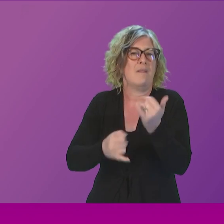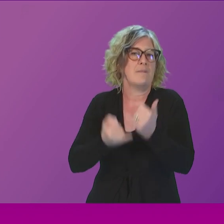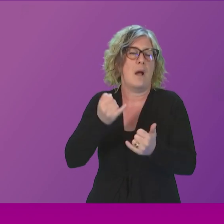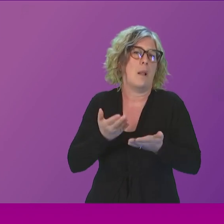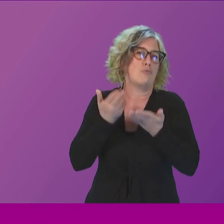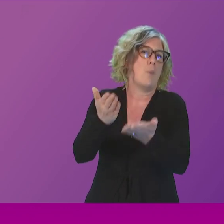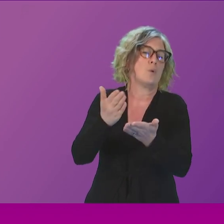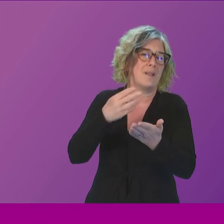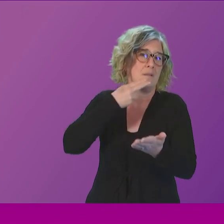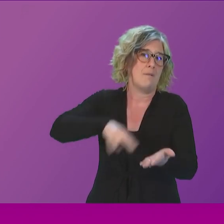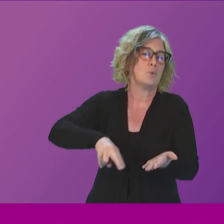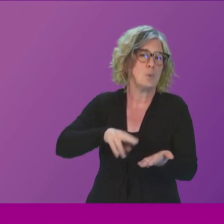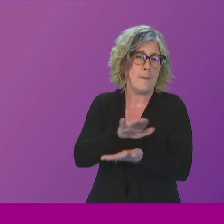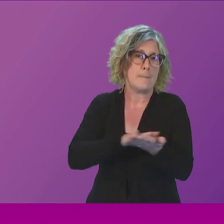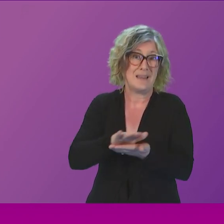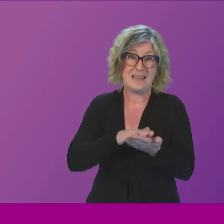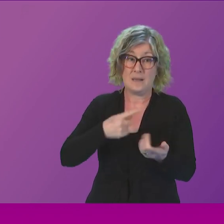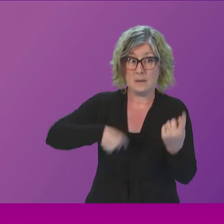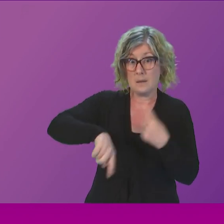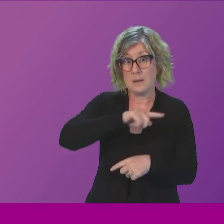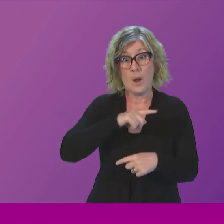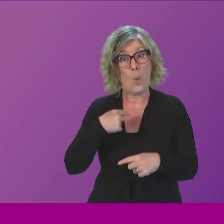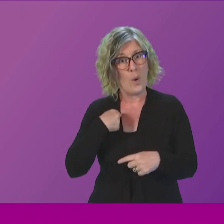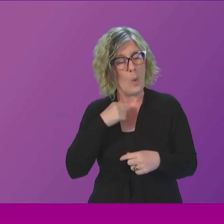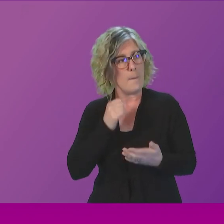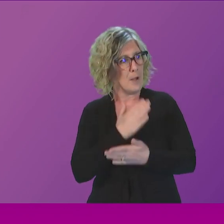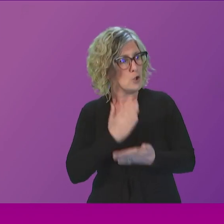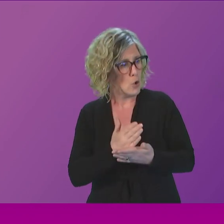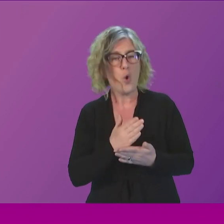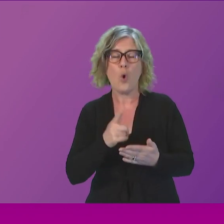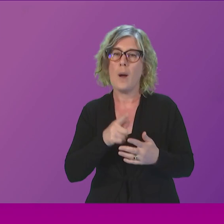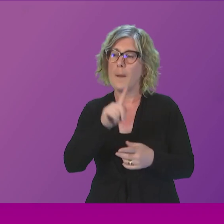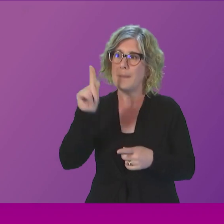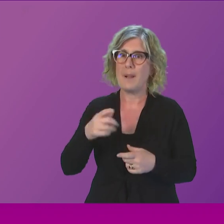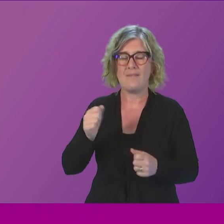this Parliament will not only stand up for reproductive rights but advance and strengthen